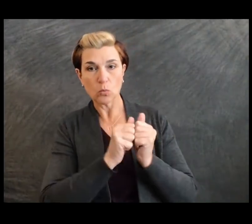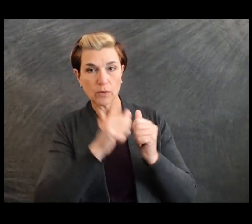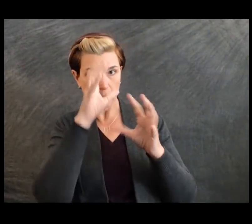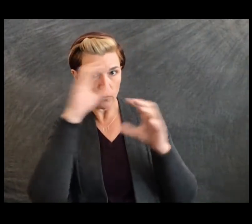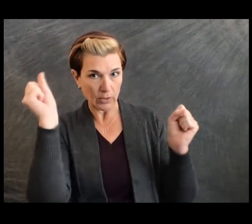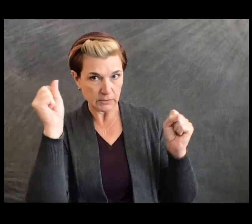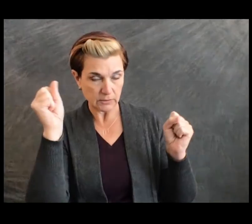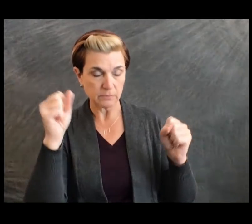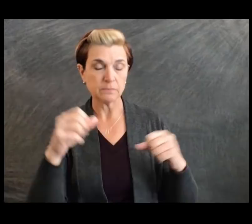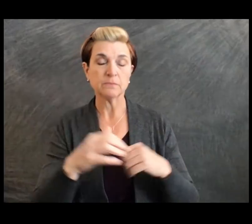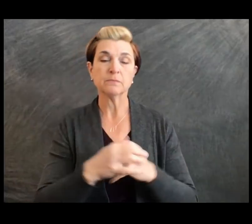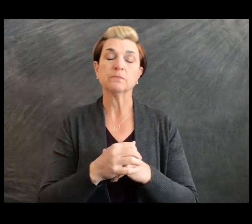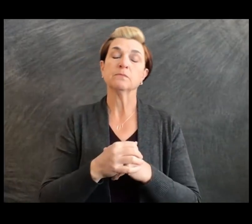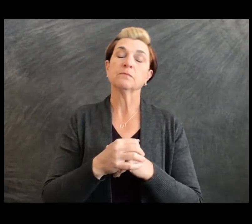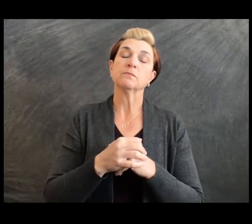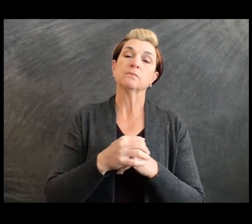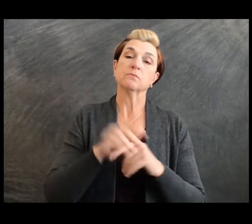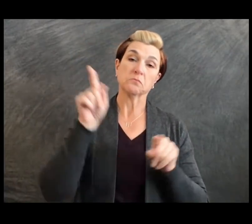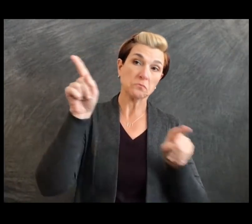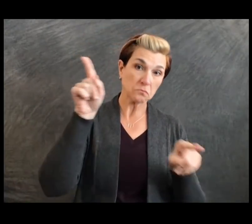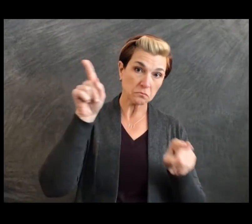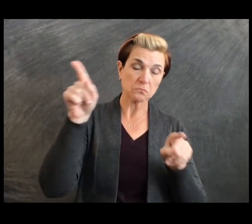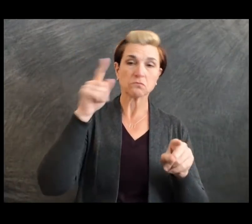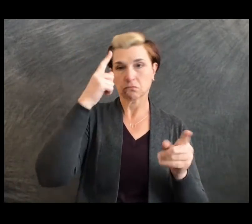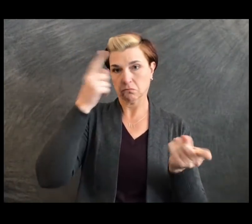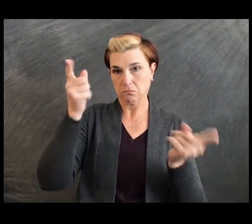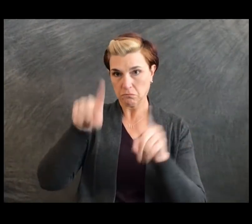were taking to prevent the spread of the virus in our countries and to